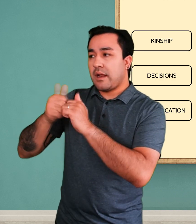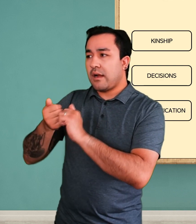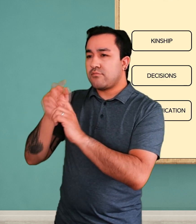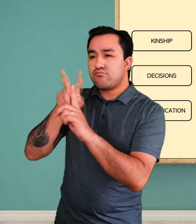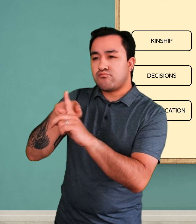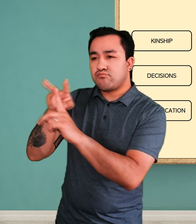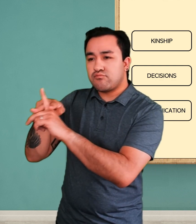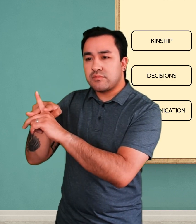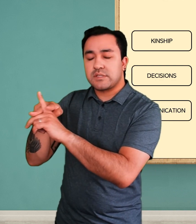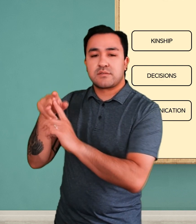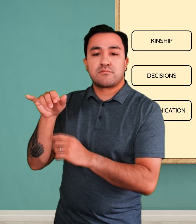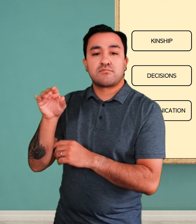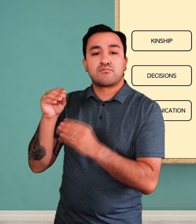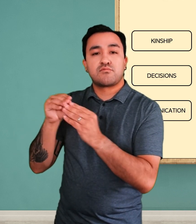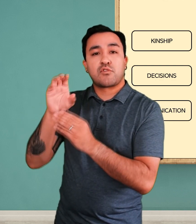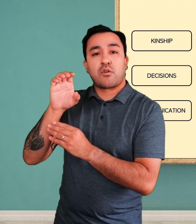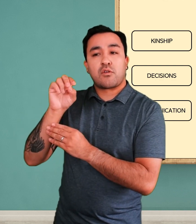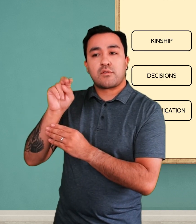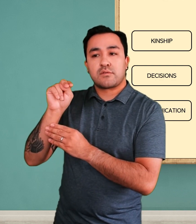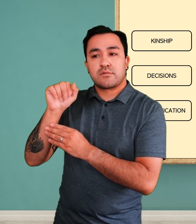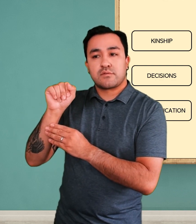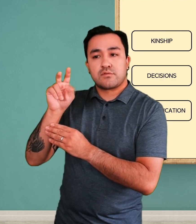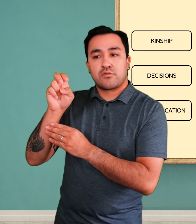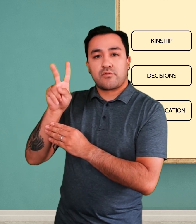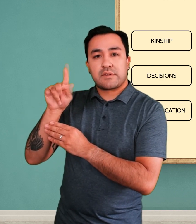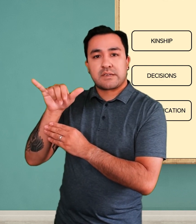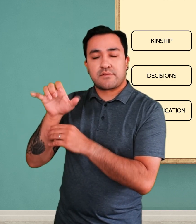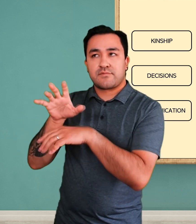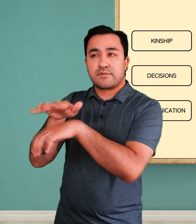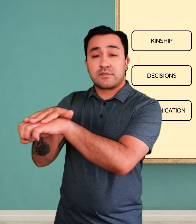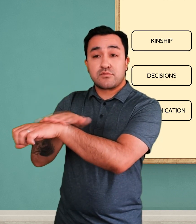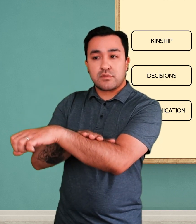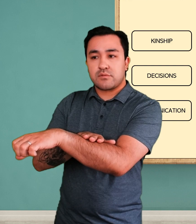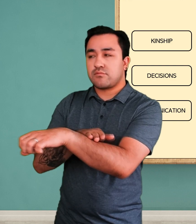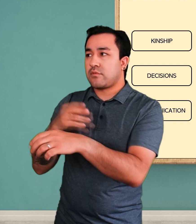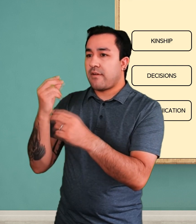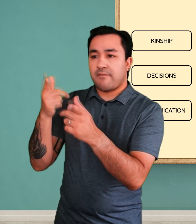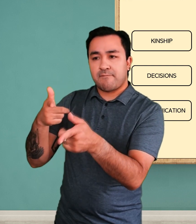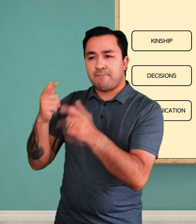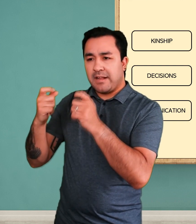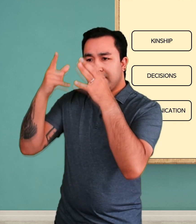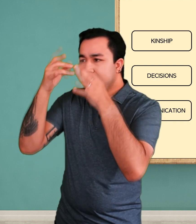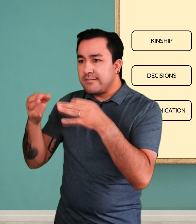more conservative and slower. They are not going to rush into decisions and plans that are rash.